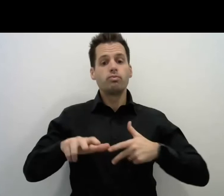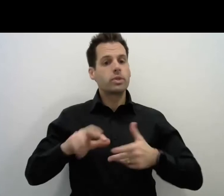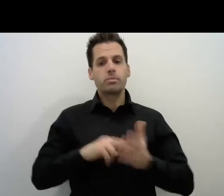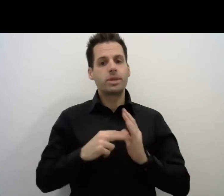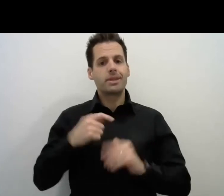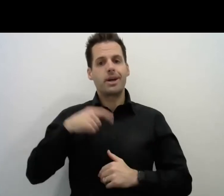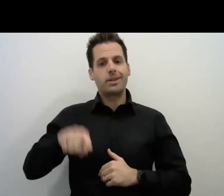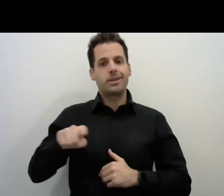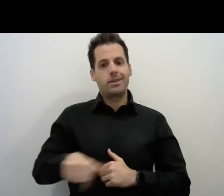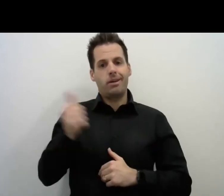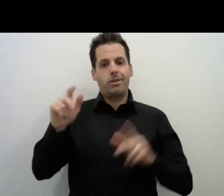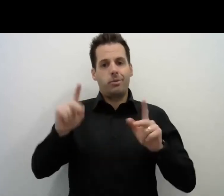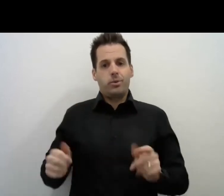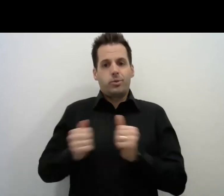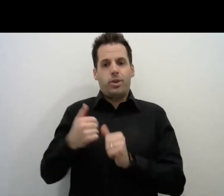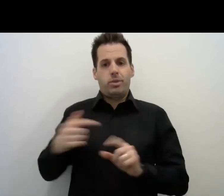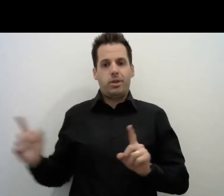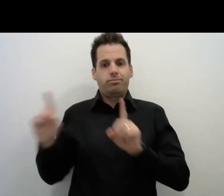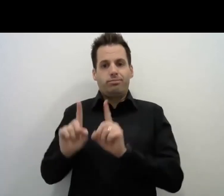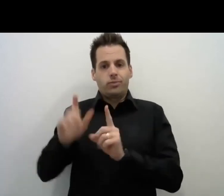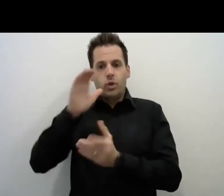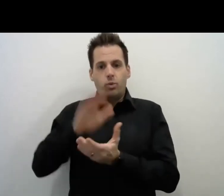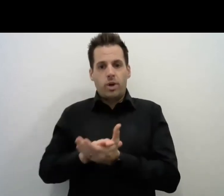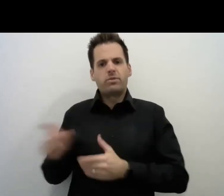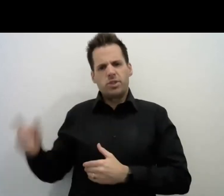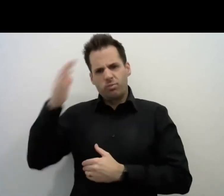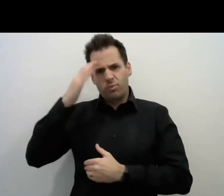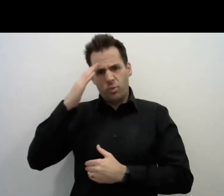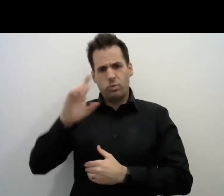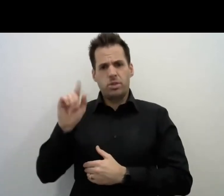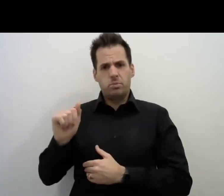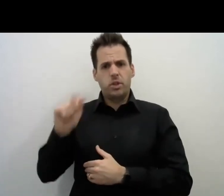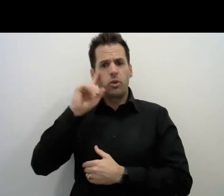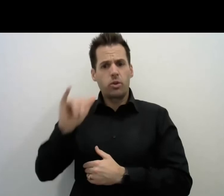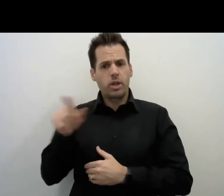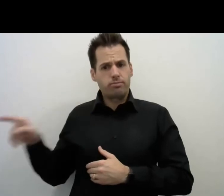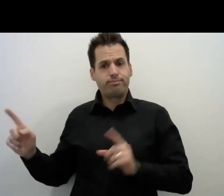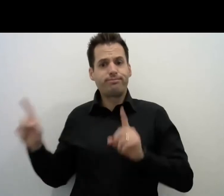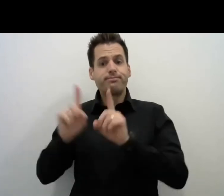like my wife for example who understands my disabilities that's not always possible